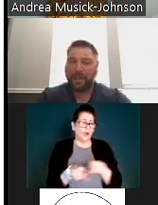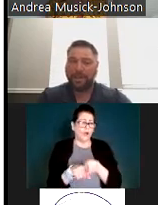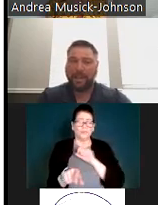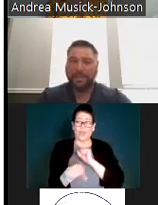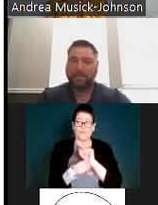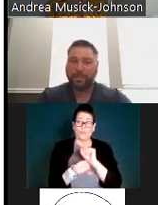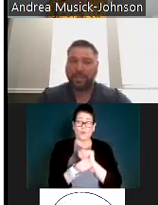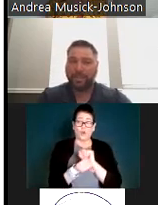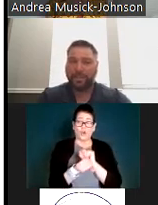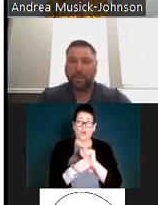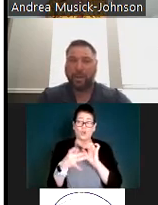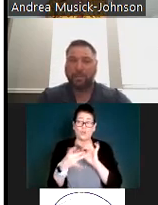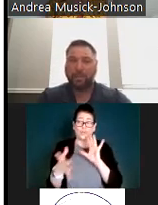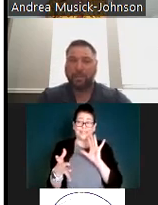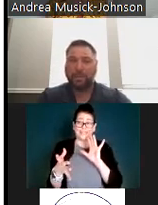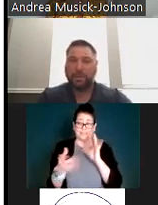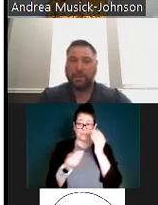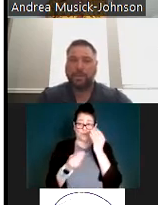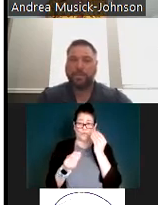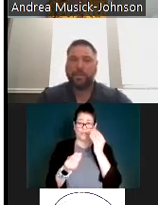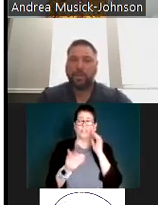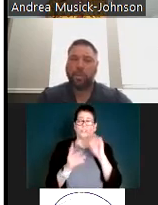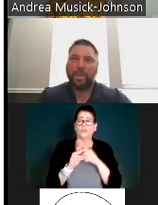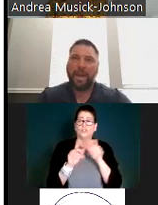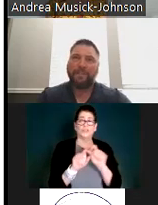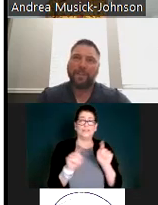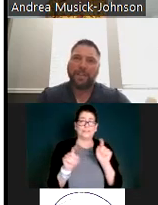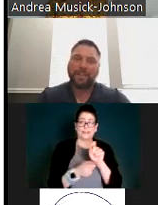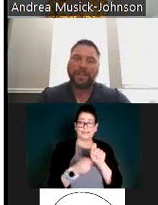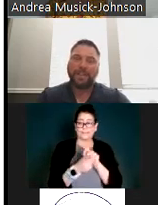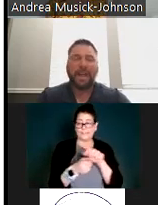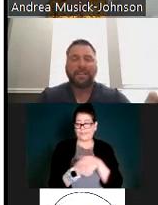sent in some jurisdictions as well. So when that offender's custody status